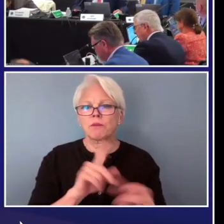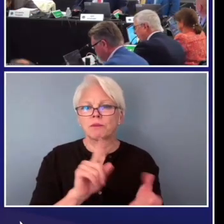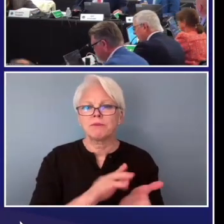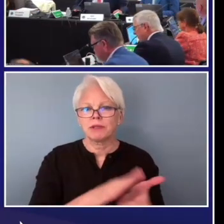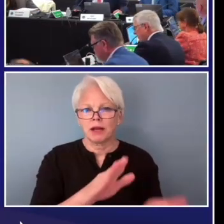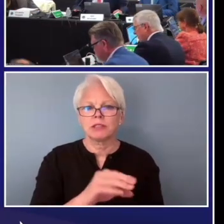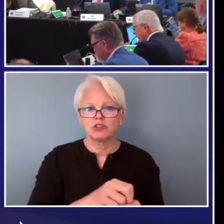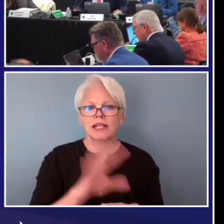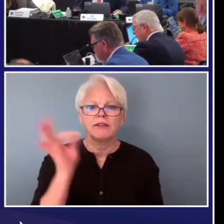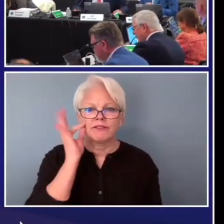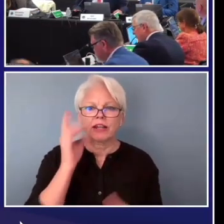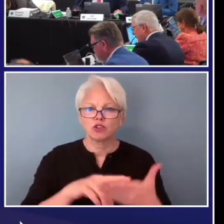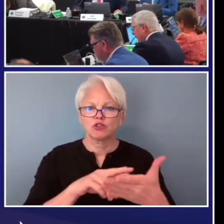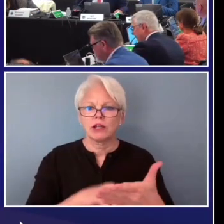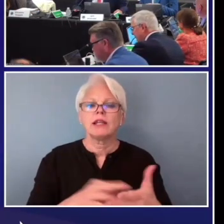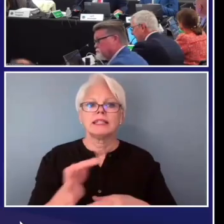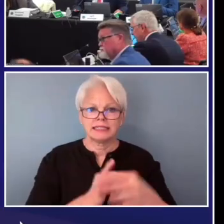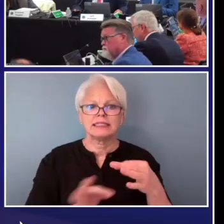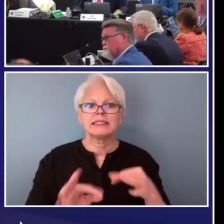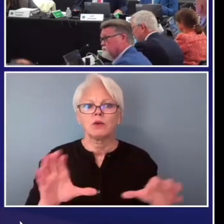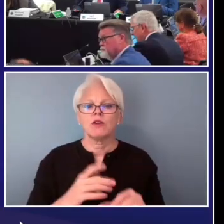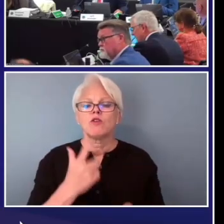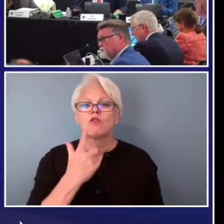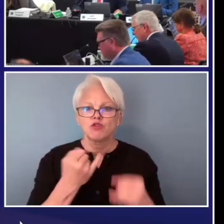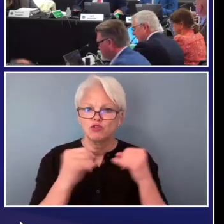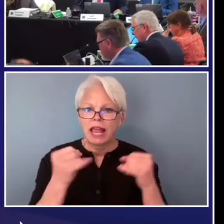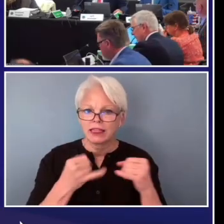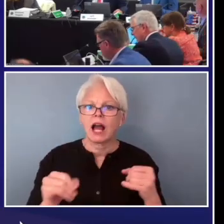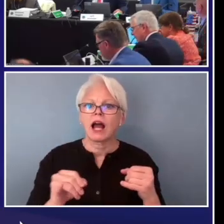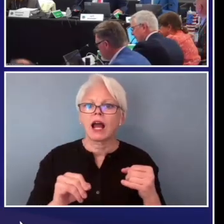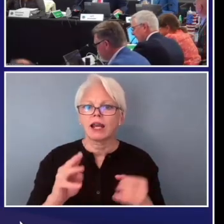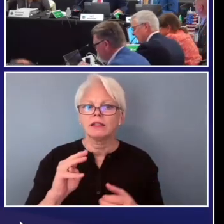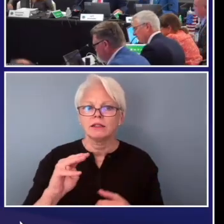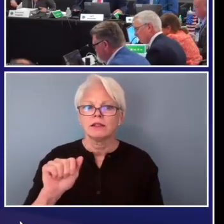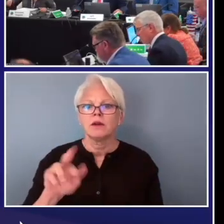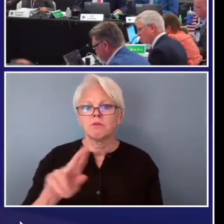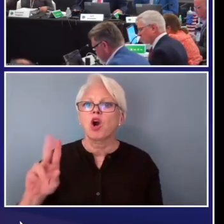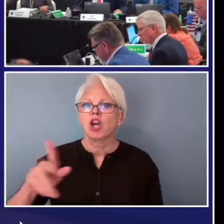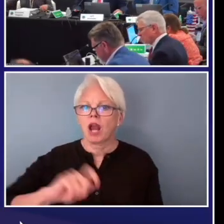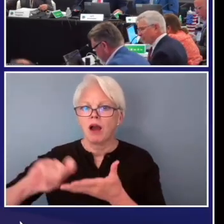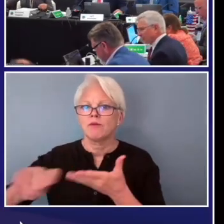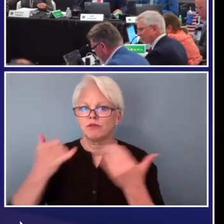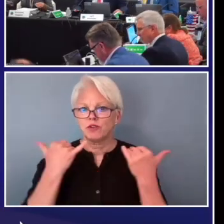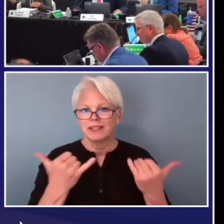We did this as a red line, markup to the existing regulations.